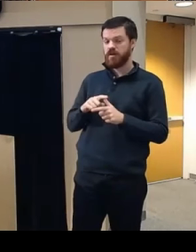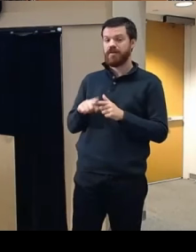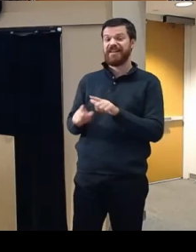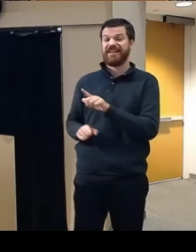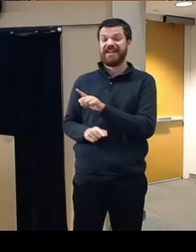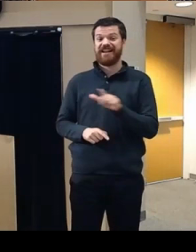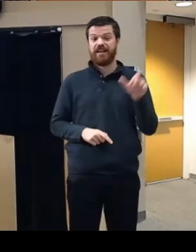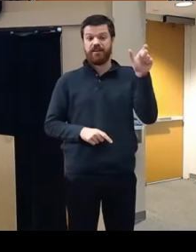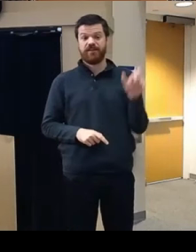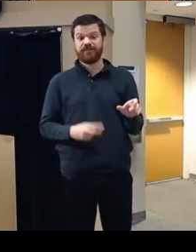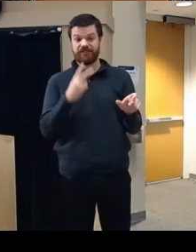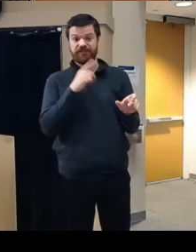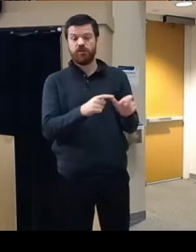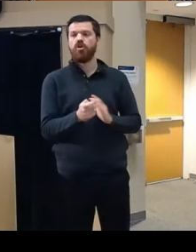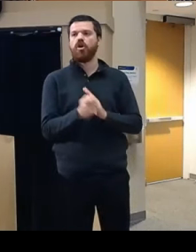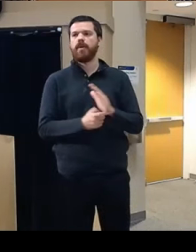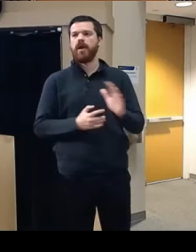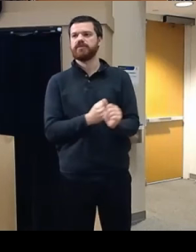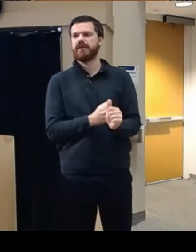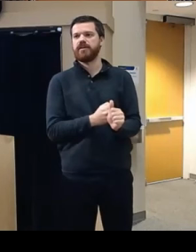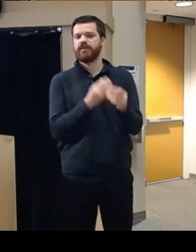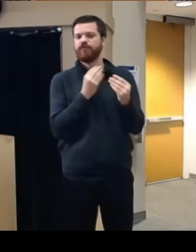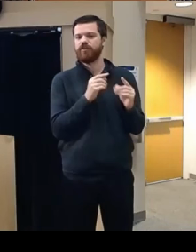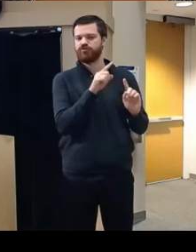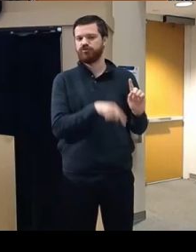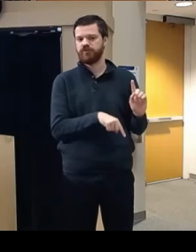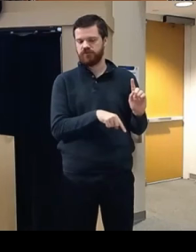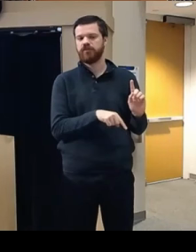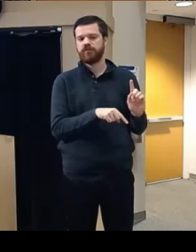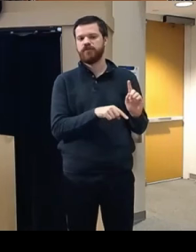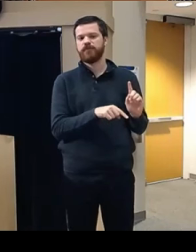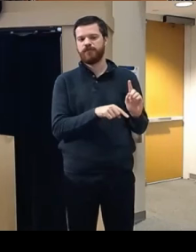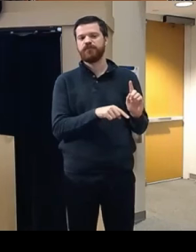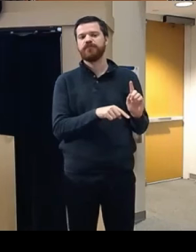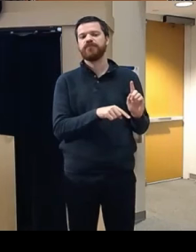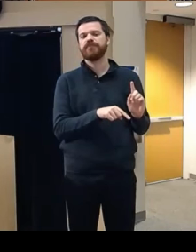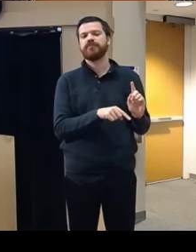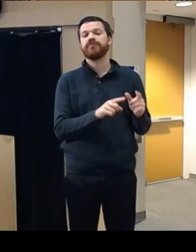hand side here it automatically Updates this information then I need to add the discharge